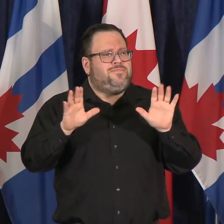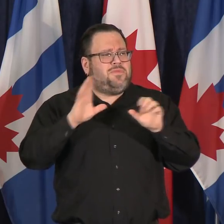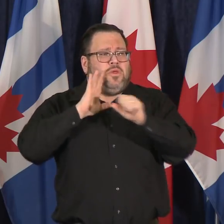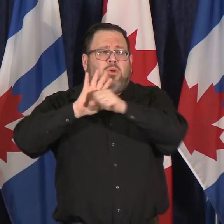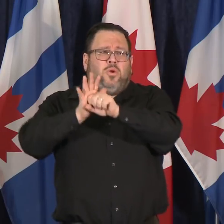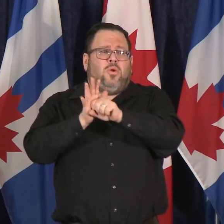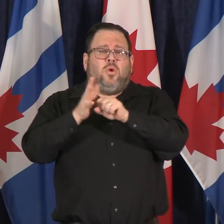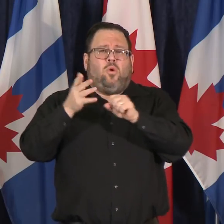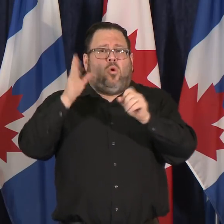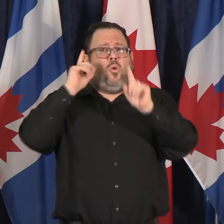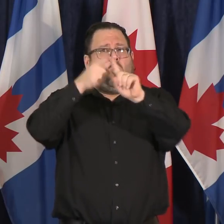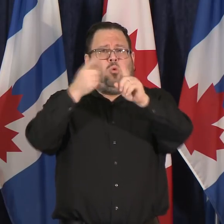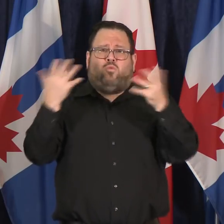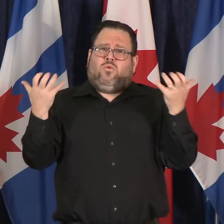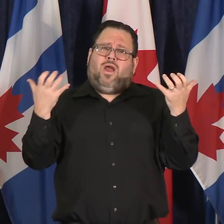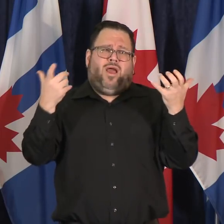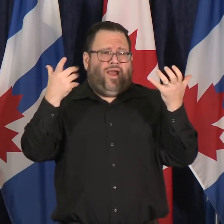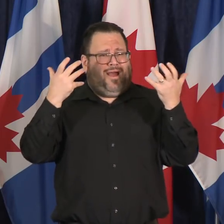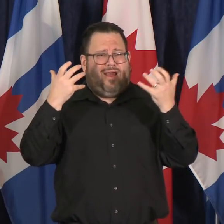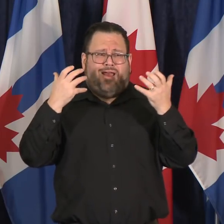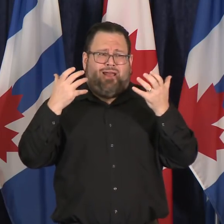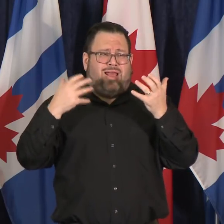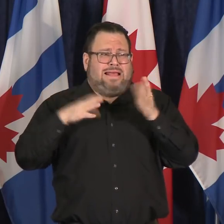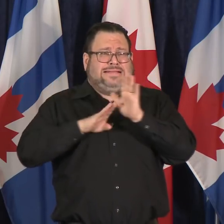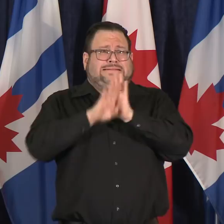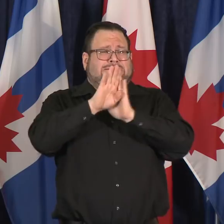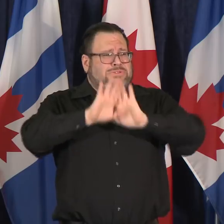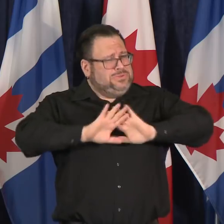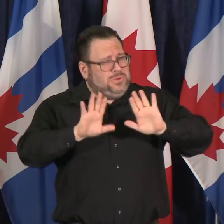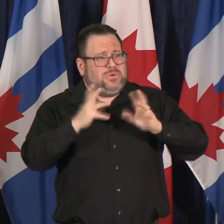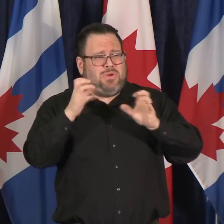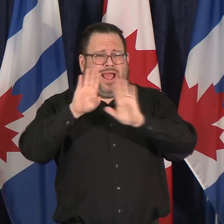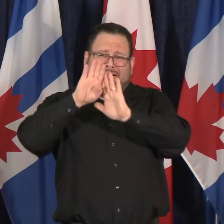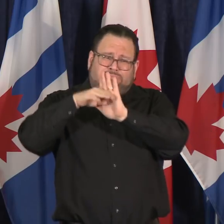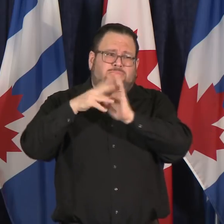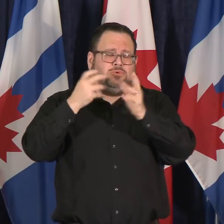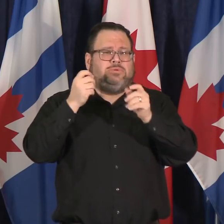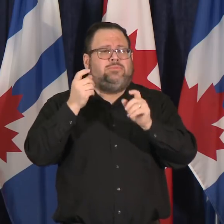really have to stay the course with social distancing and take our own